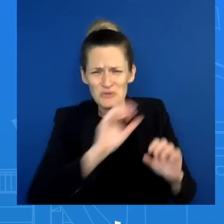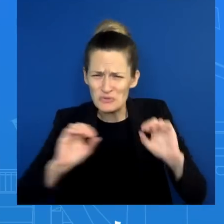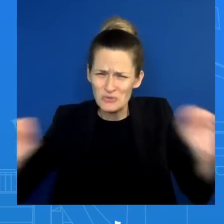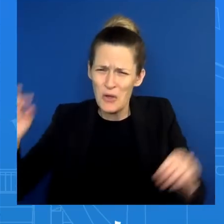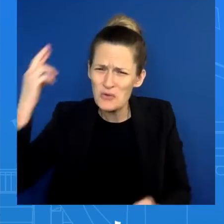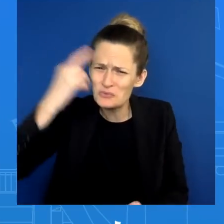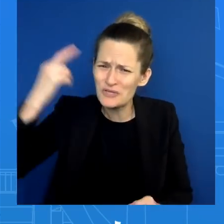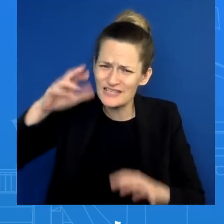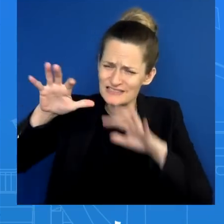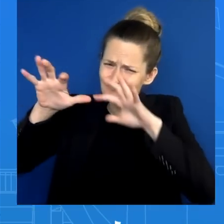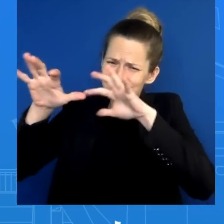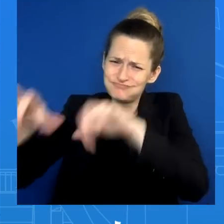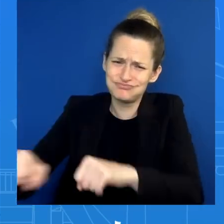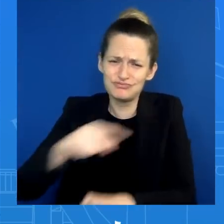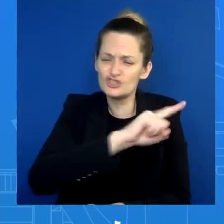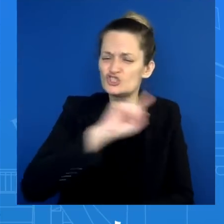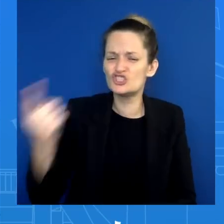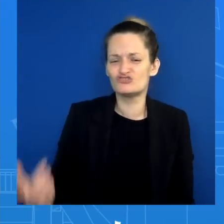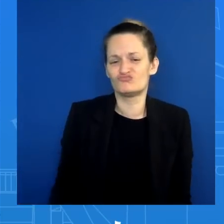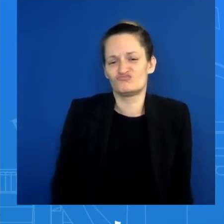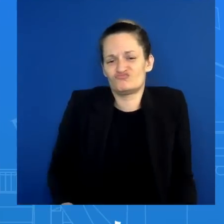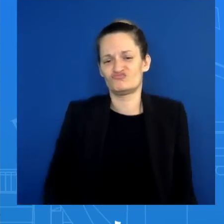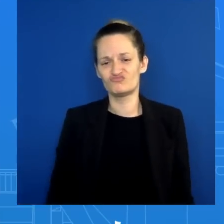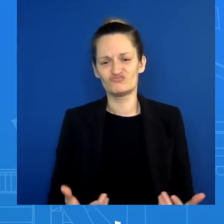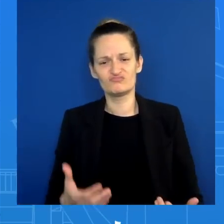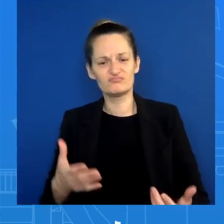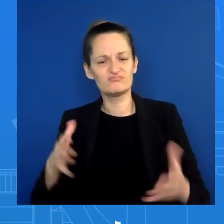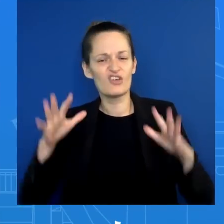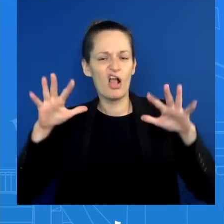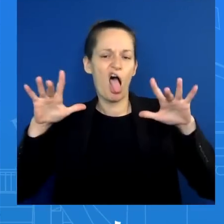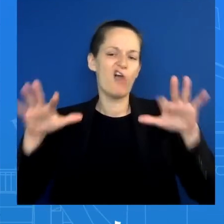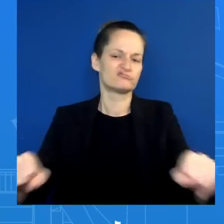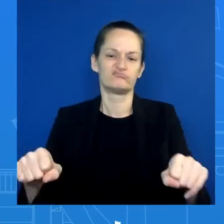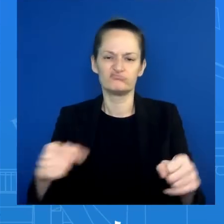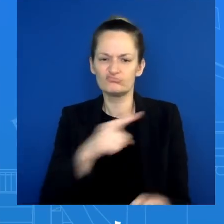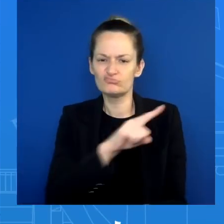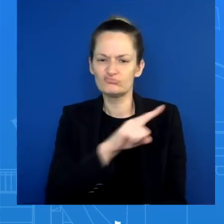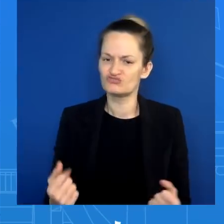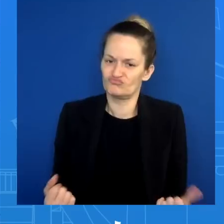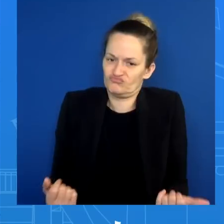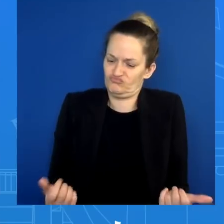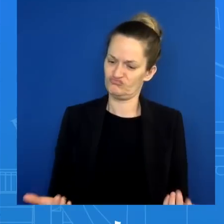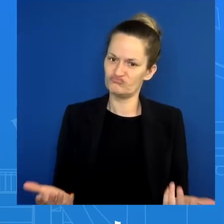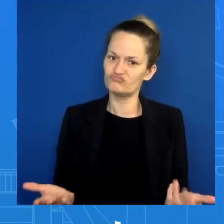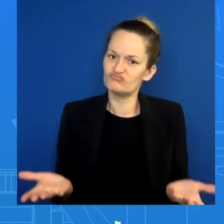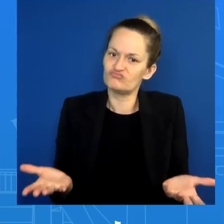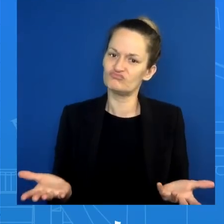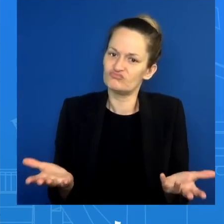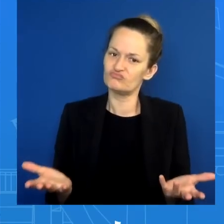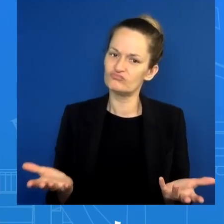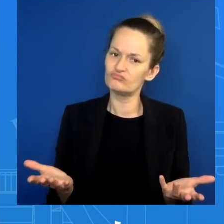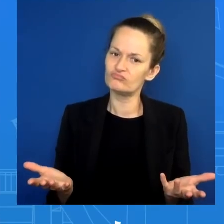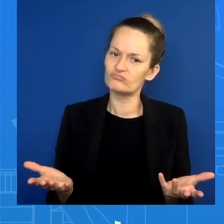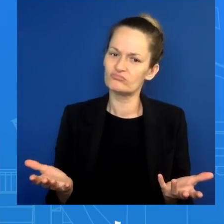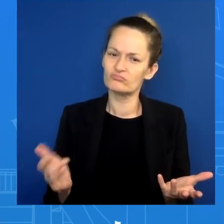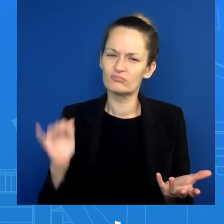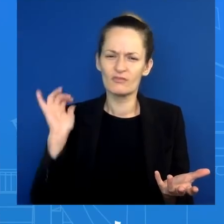that they didn't want Ukraine to be a democracy, but it is a democracy. It is a sovereign country.